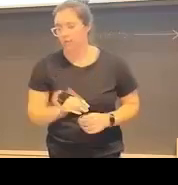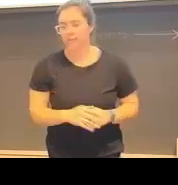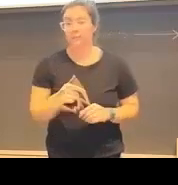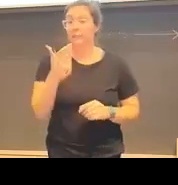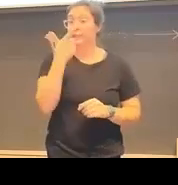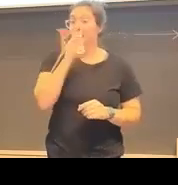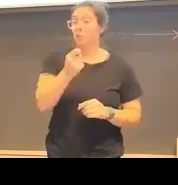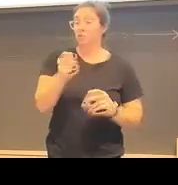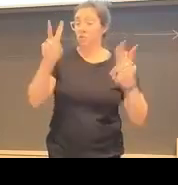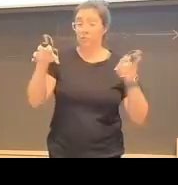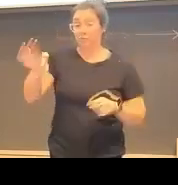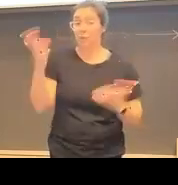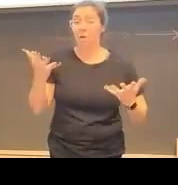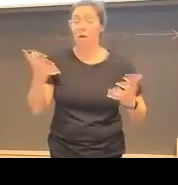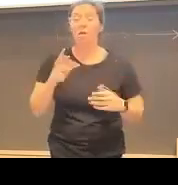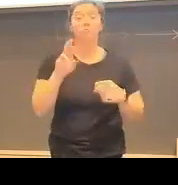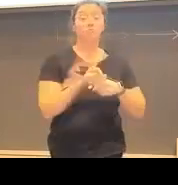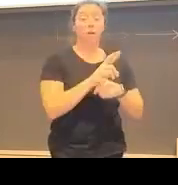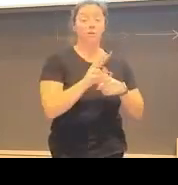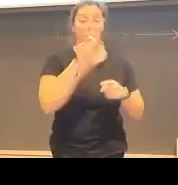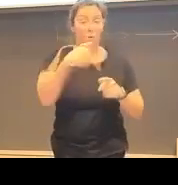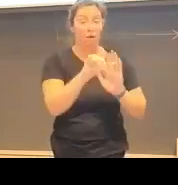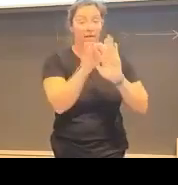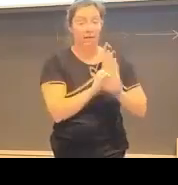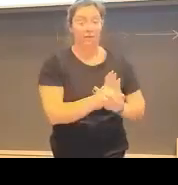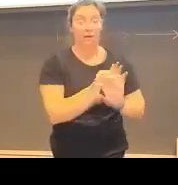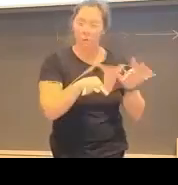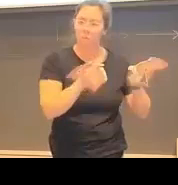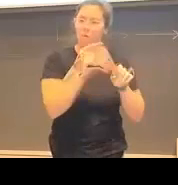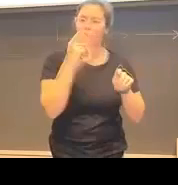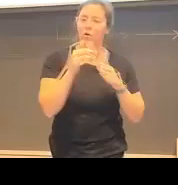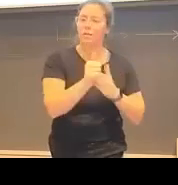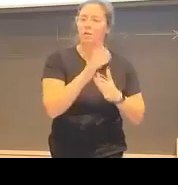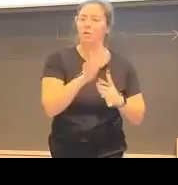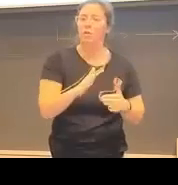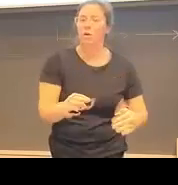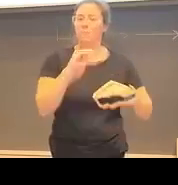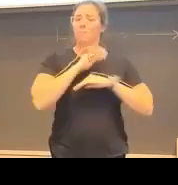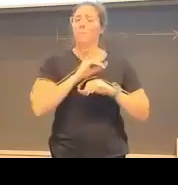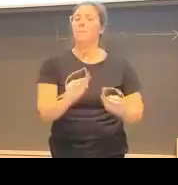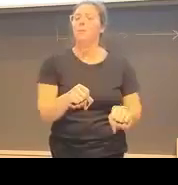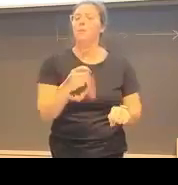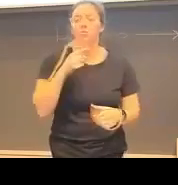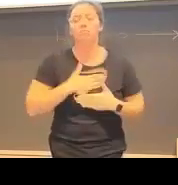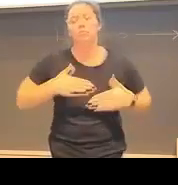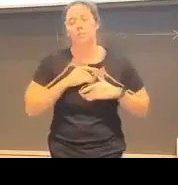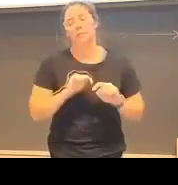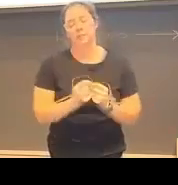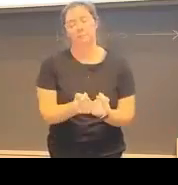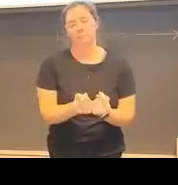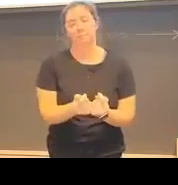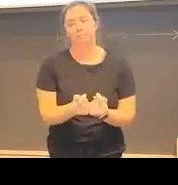that only residents identified the importance of a Leader's capacity to appreciate the team they